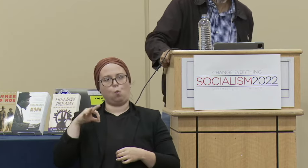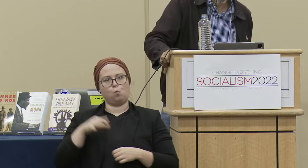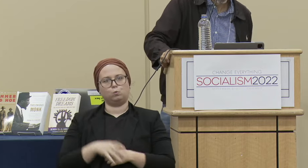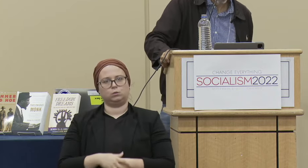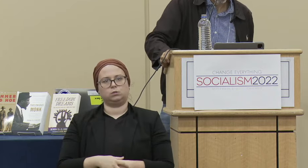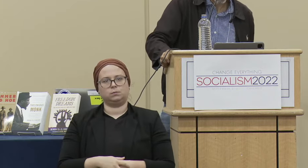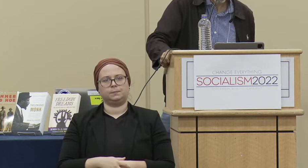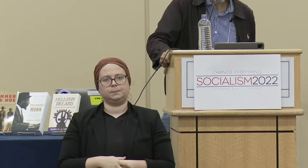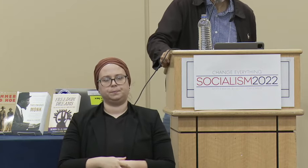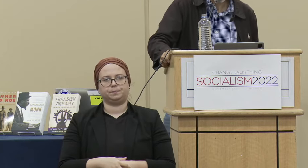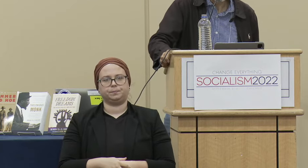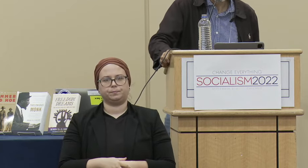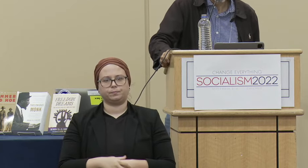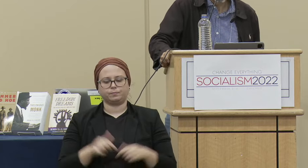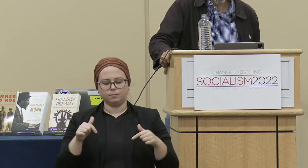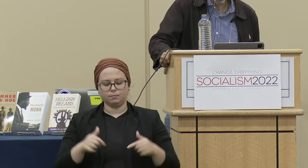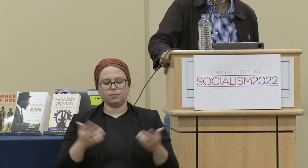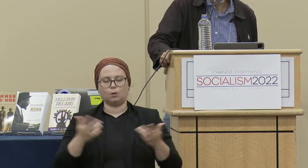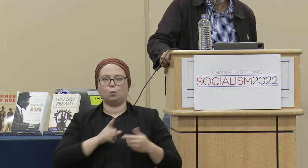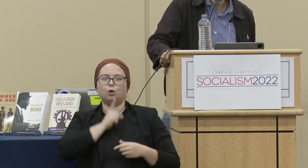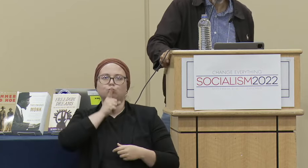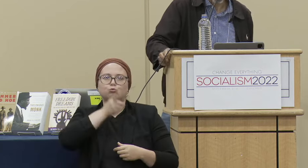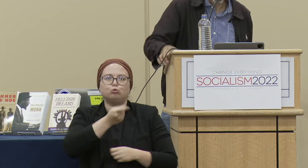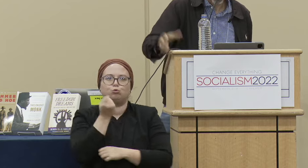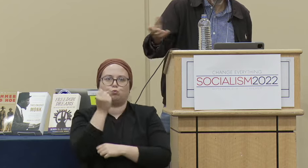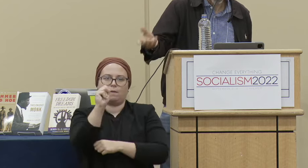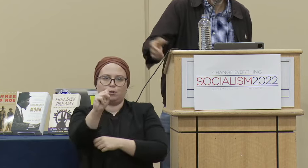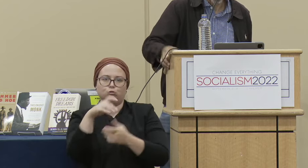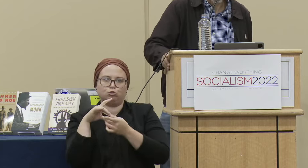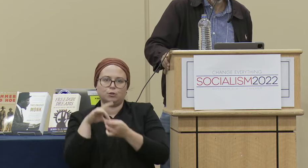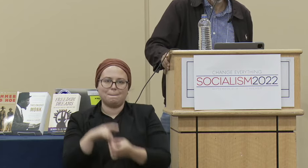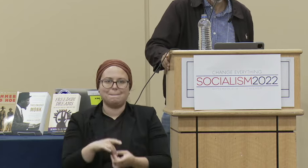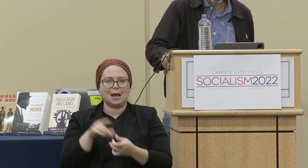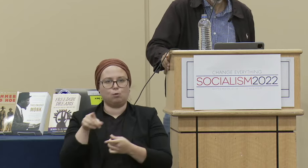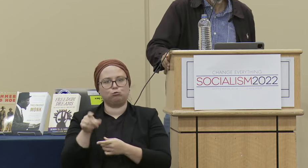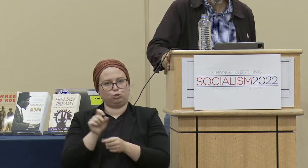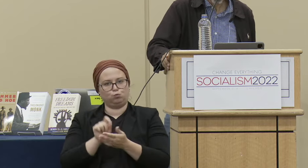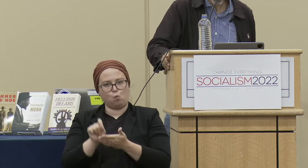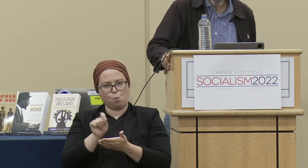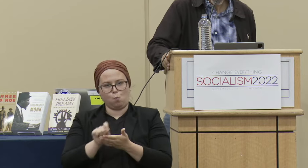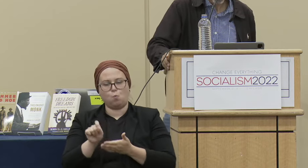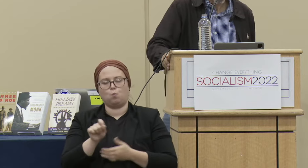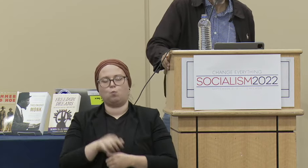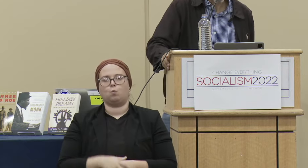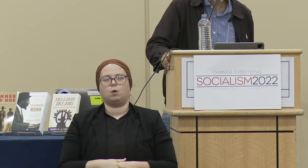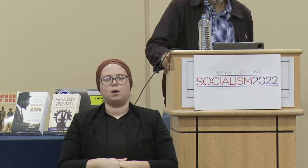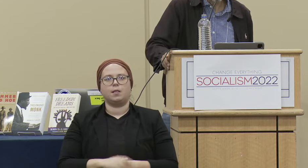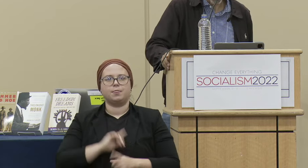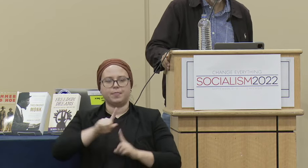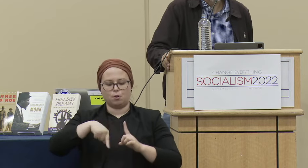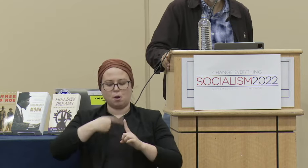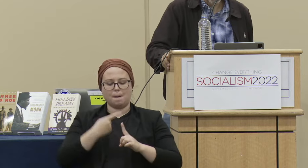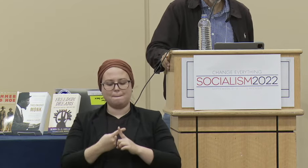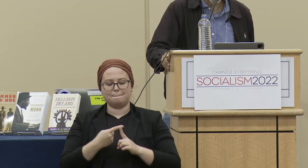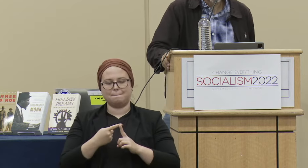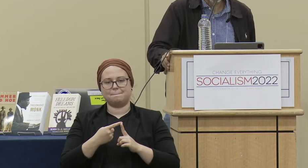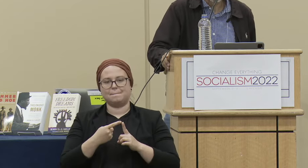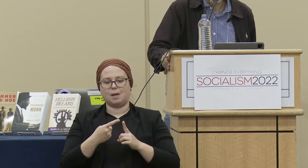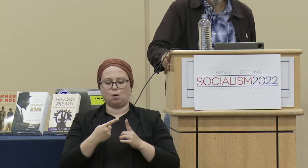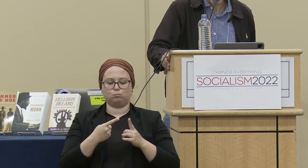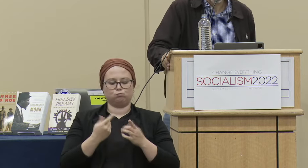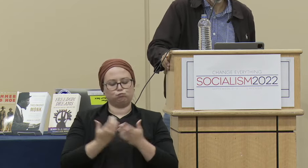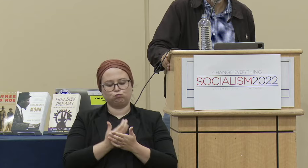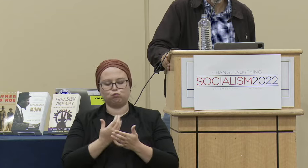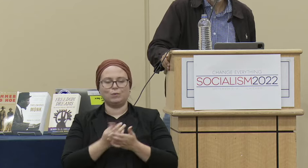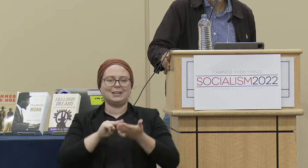create, where we can grow our souls